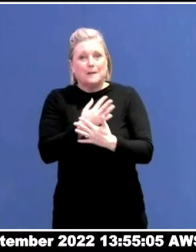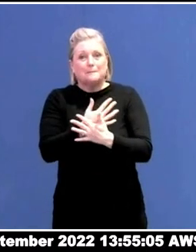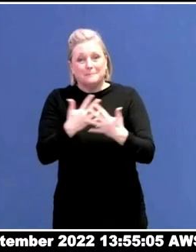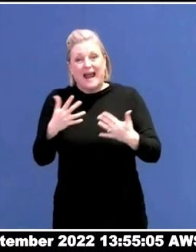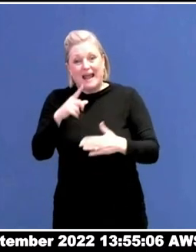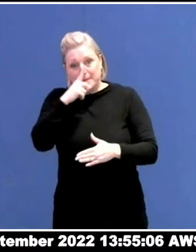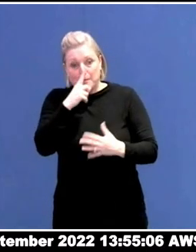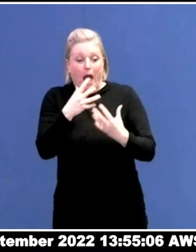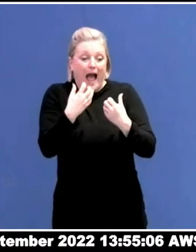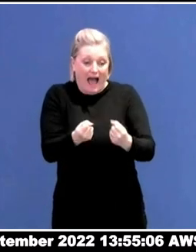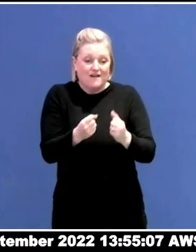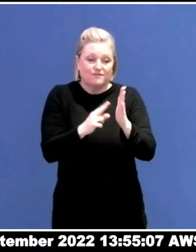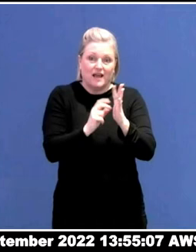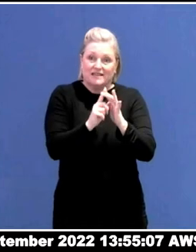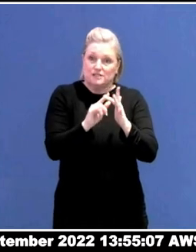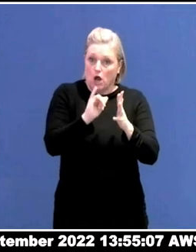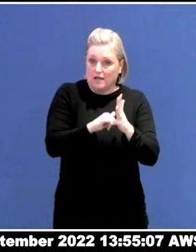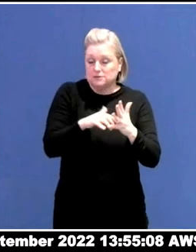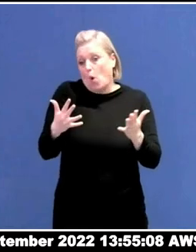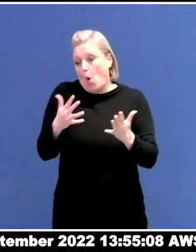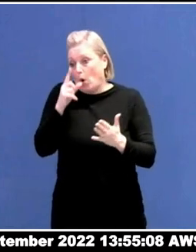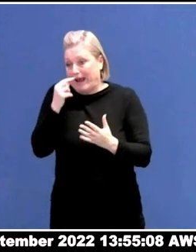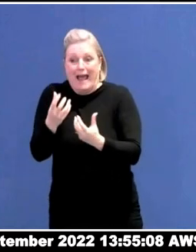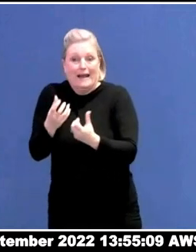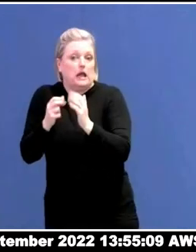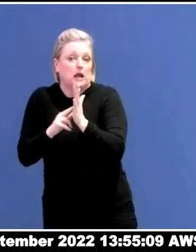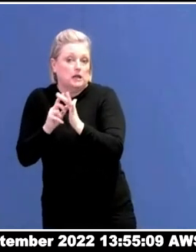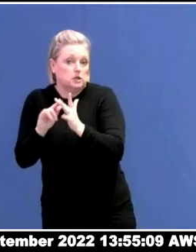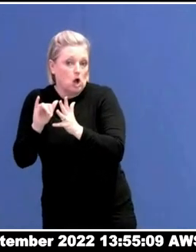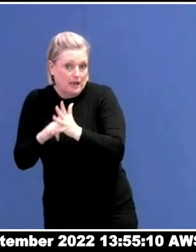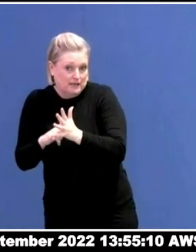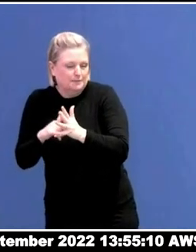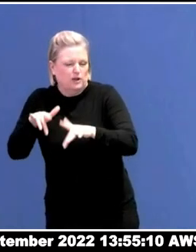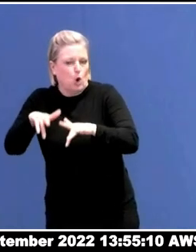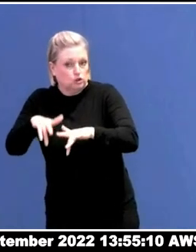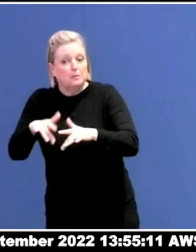eligible for it. They just haven't got there yet because they don't know how to, and no one is helping them to or whatever.